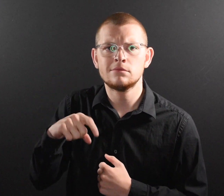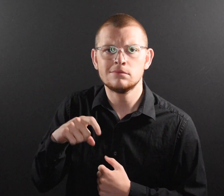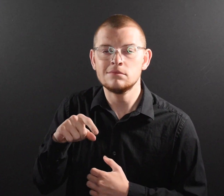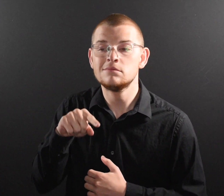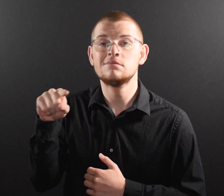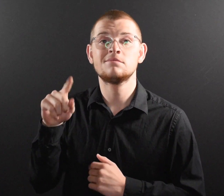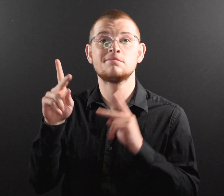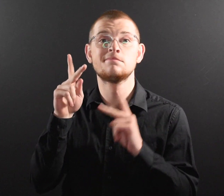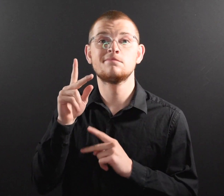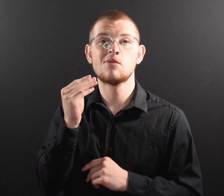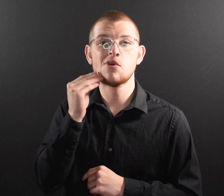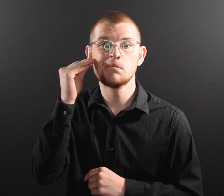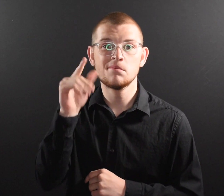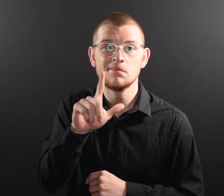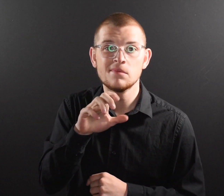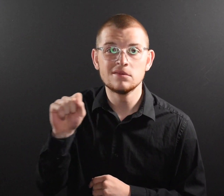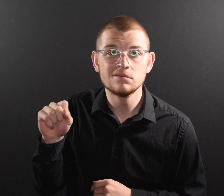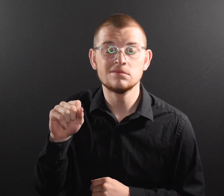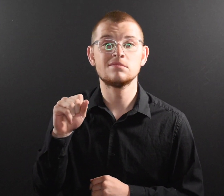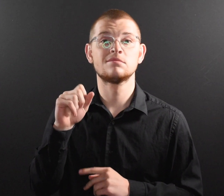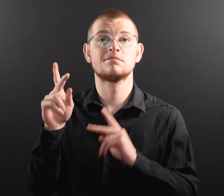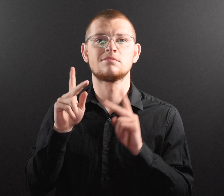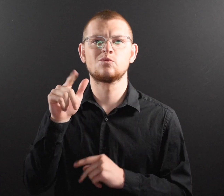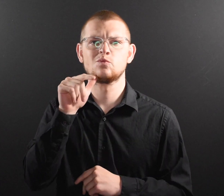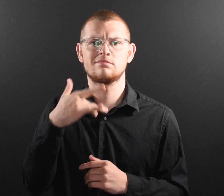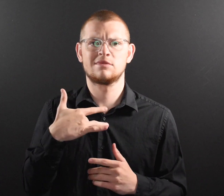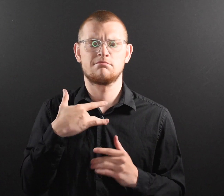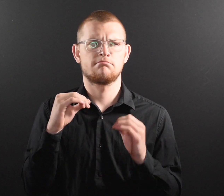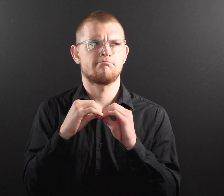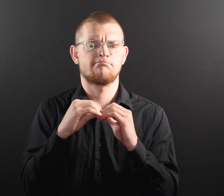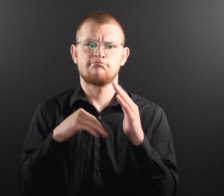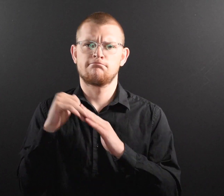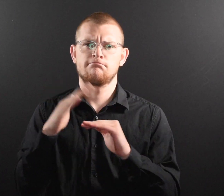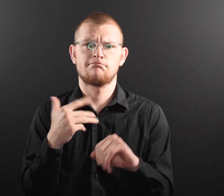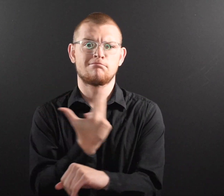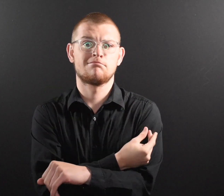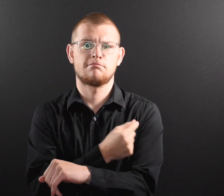people experiencing homelessness; people more comfortable getting vaccinated in